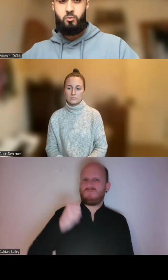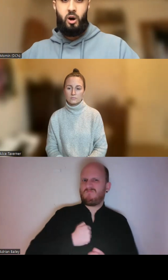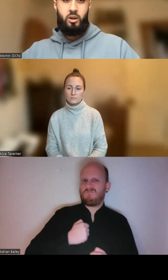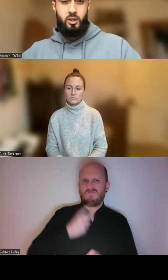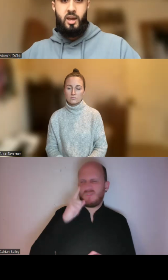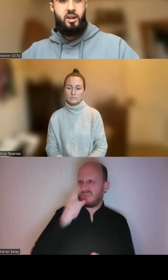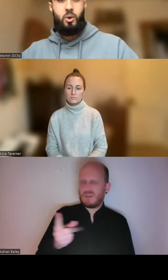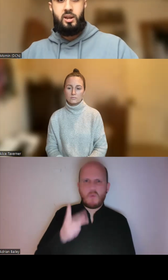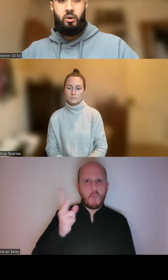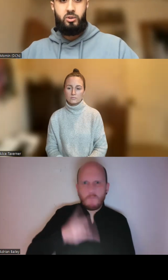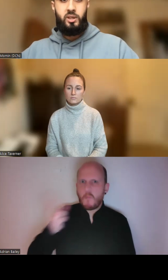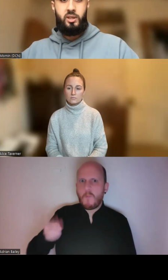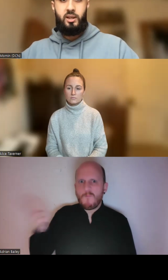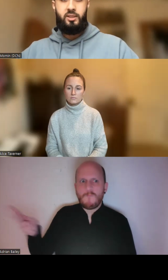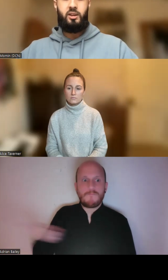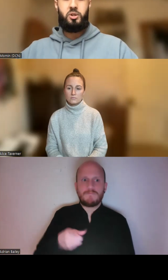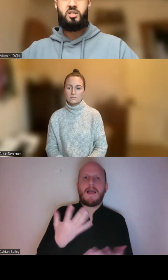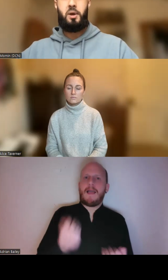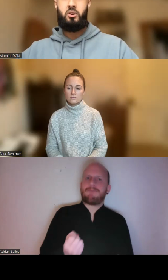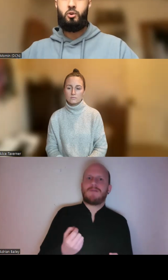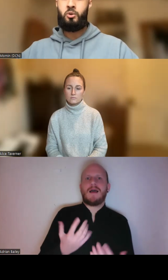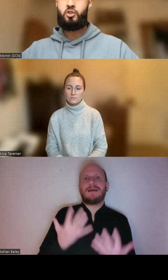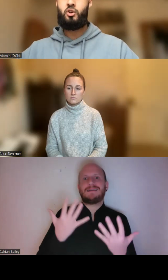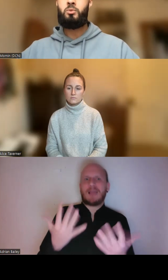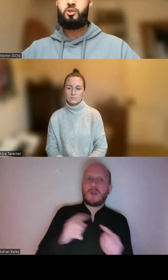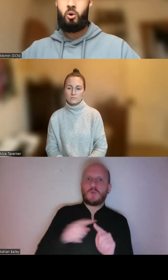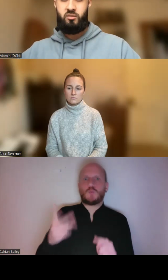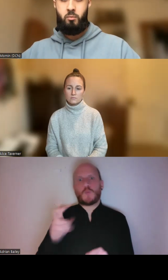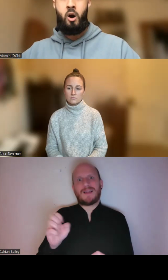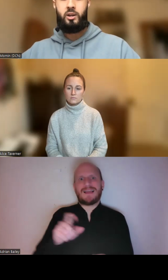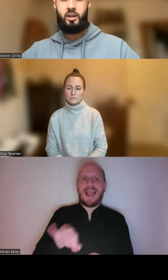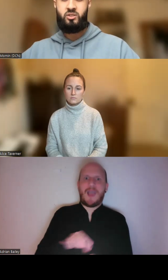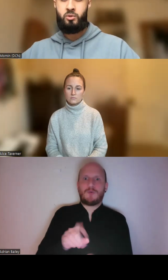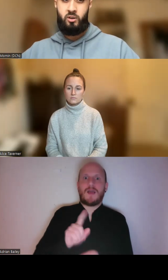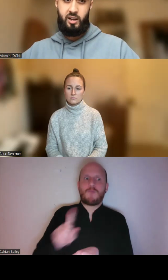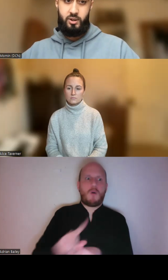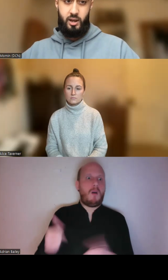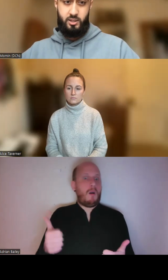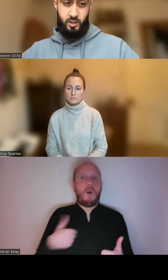You've got 10 to 20 hours weekly that you can spend on doing some sort of marketing, some sort of advertising.